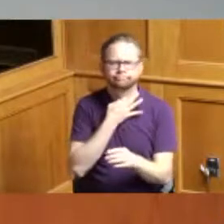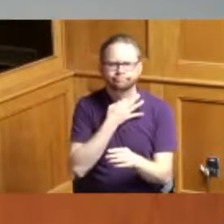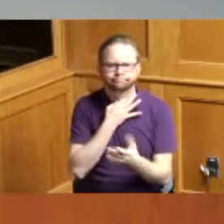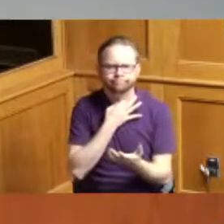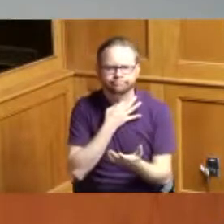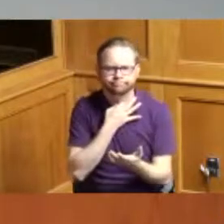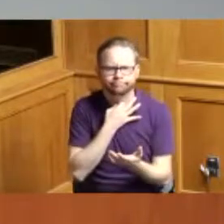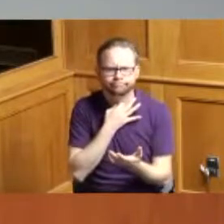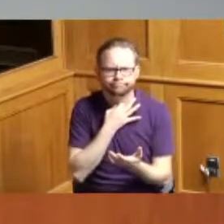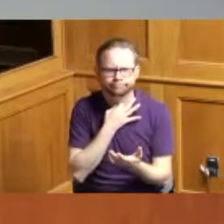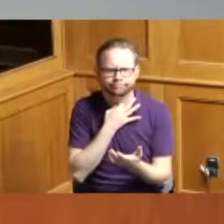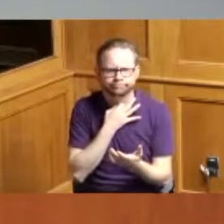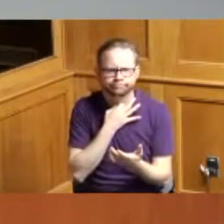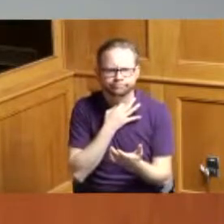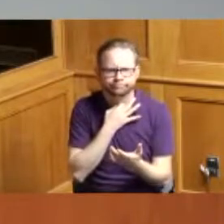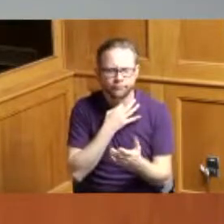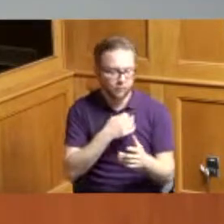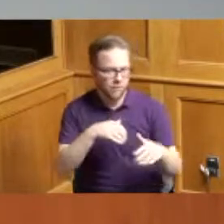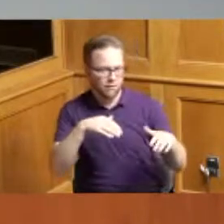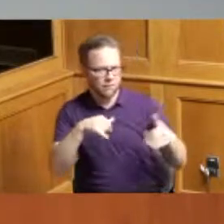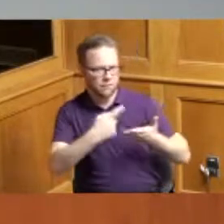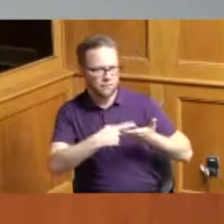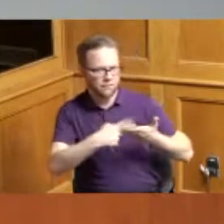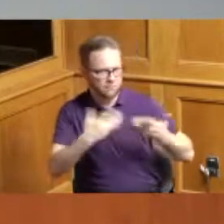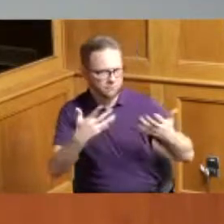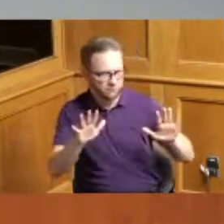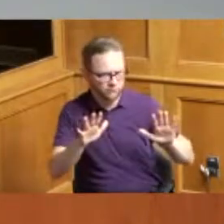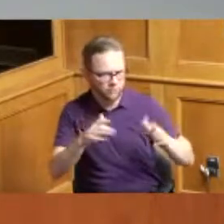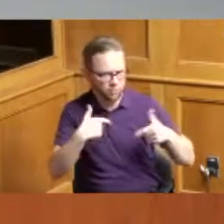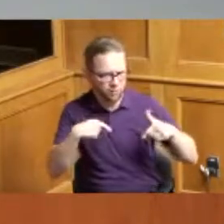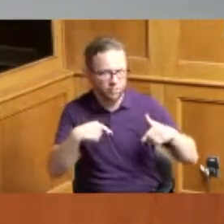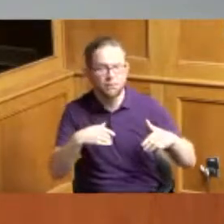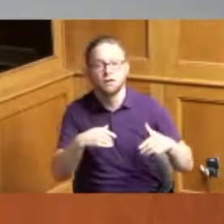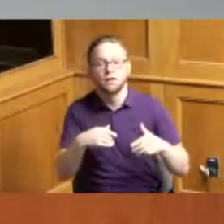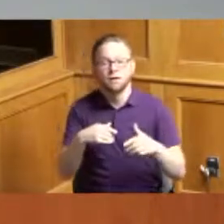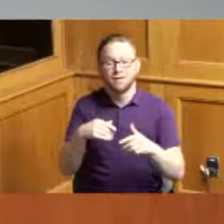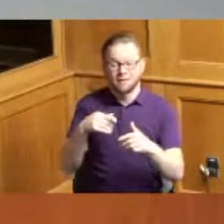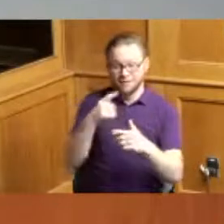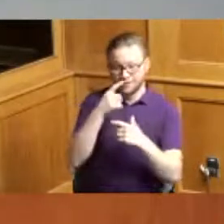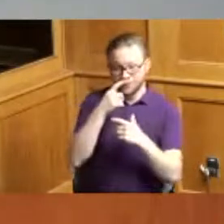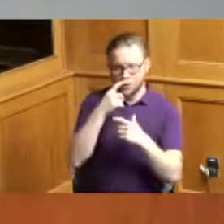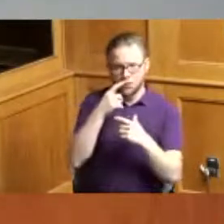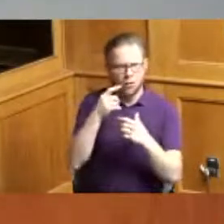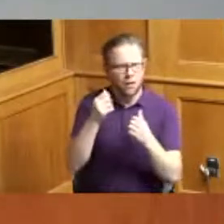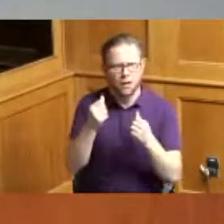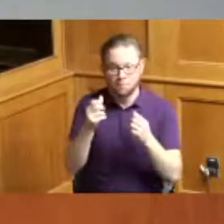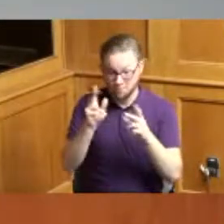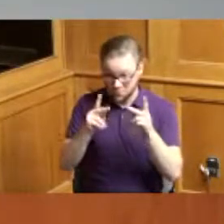it I don't and we haven't talked about this at all the interest in doing it right and not not